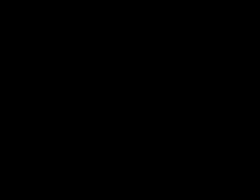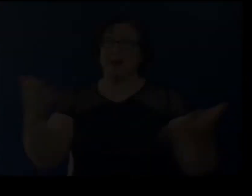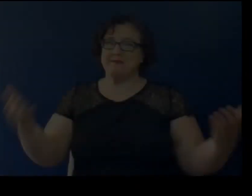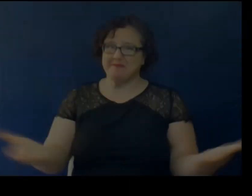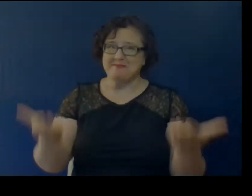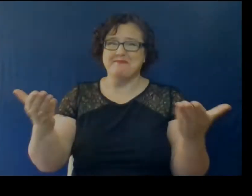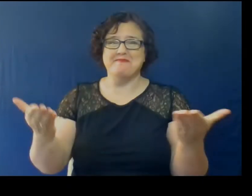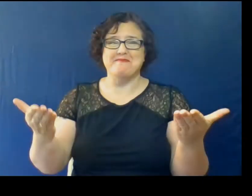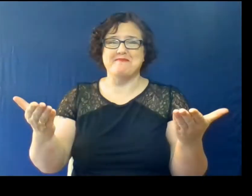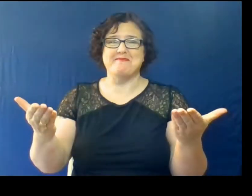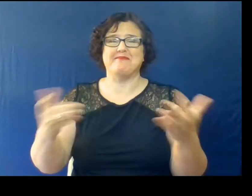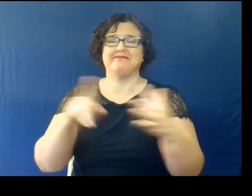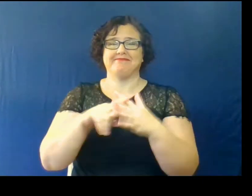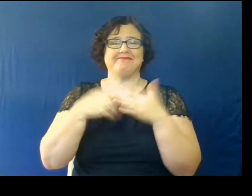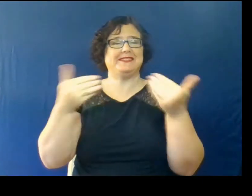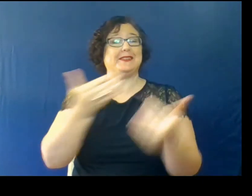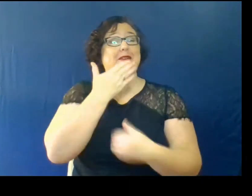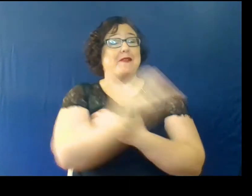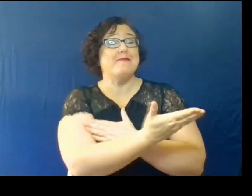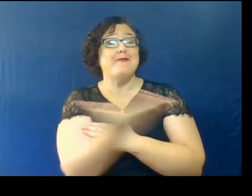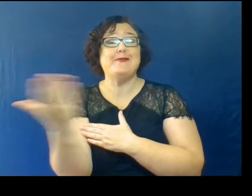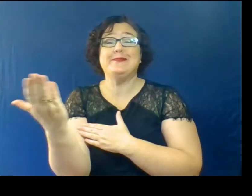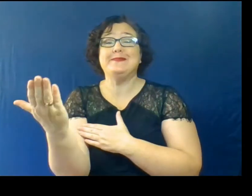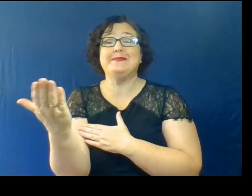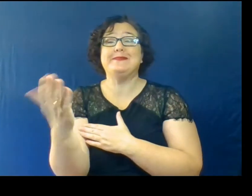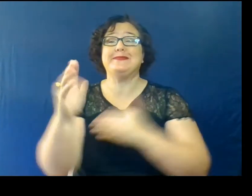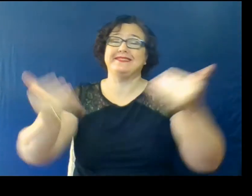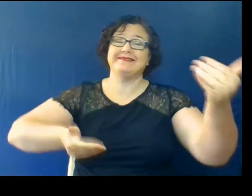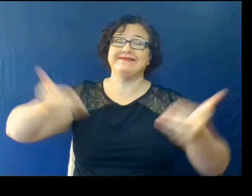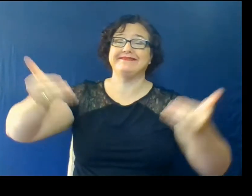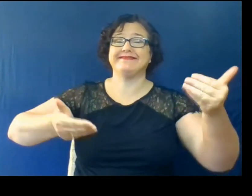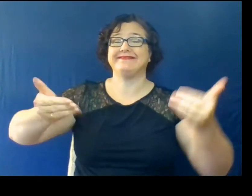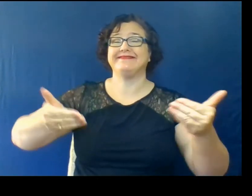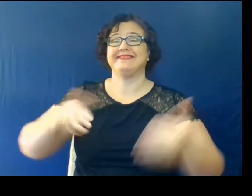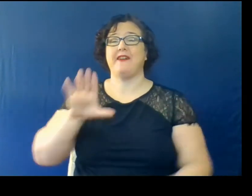So let's get started. Good morning everybody. Welcome to "Your Vote Matters"